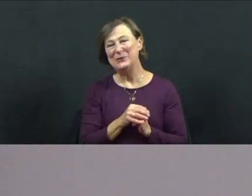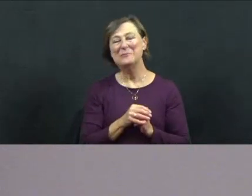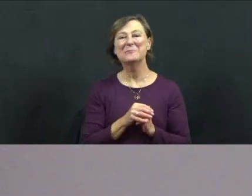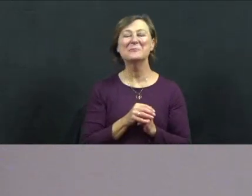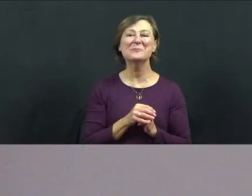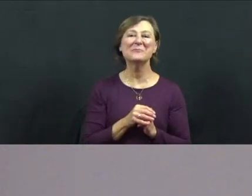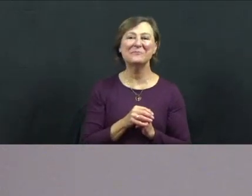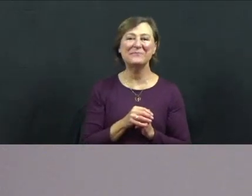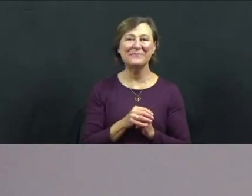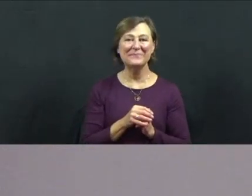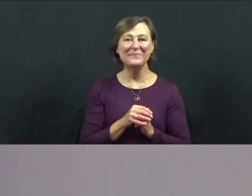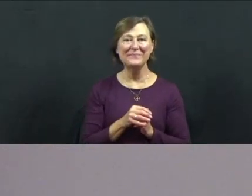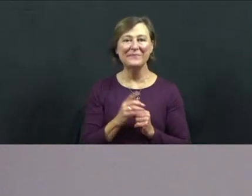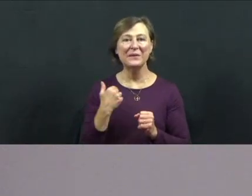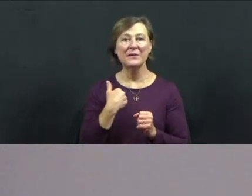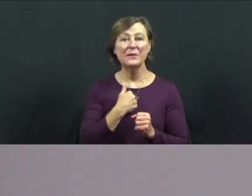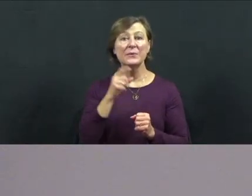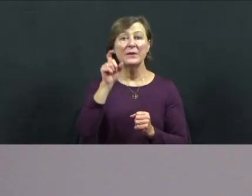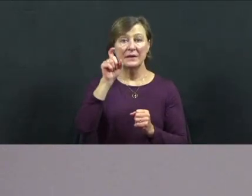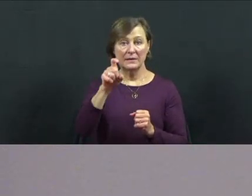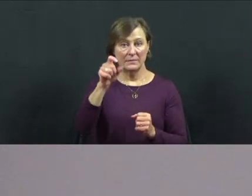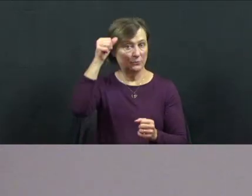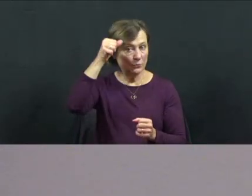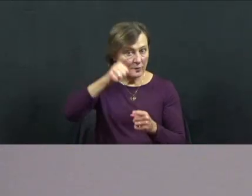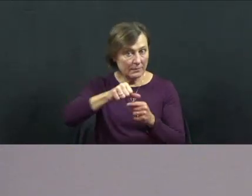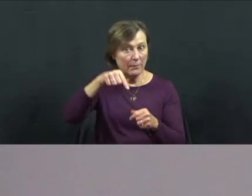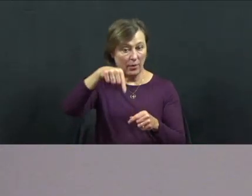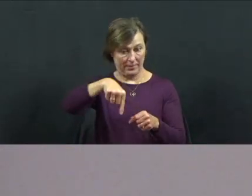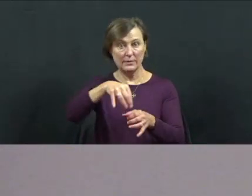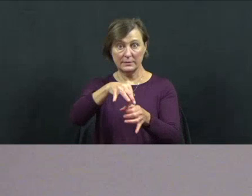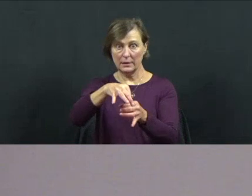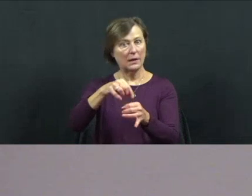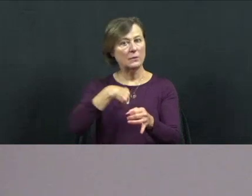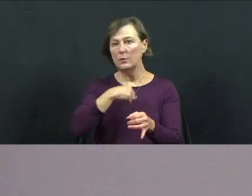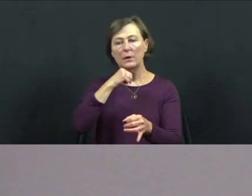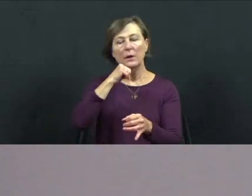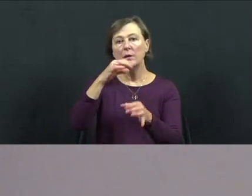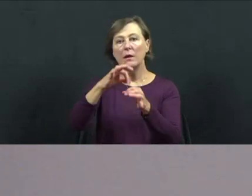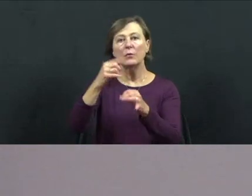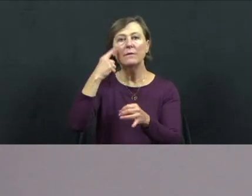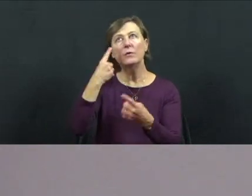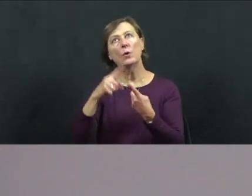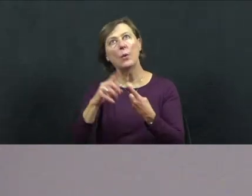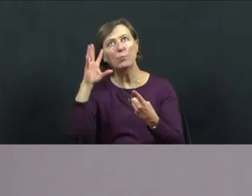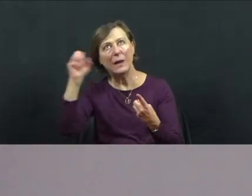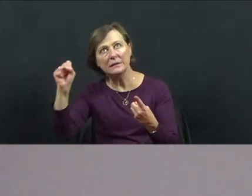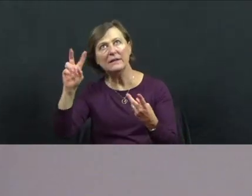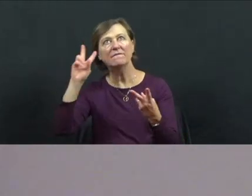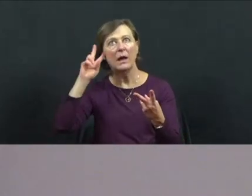And we must remember that in this election we're not voting just for a president and vice president,